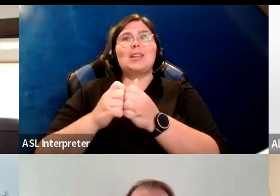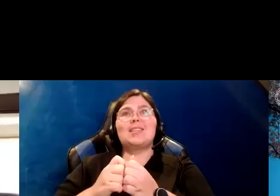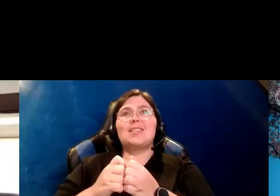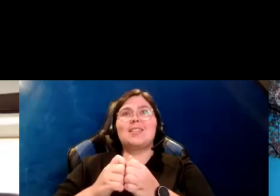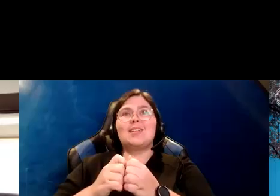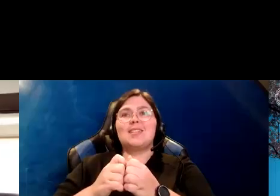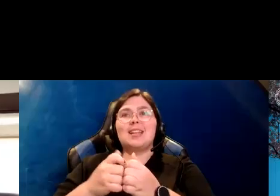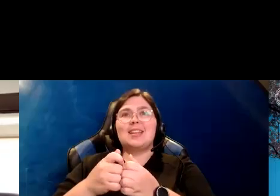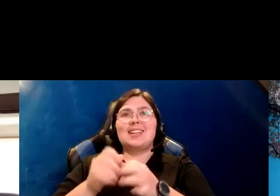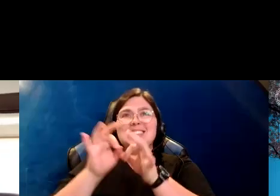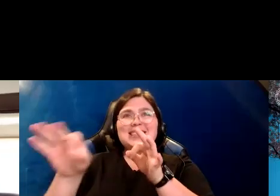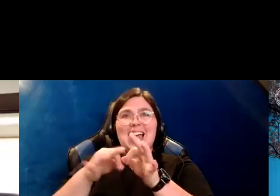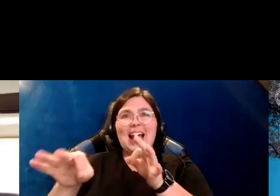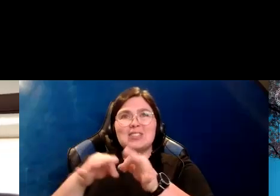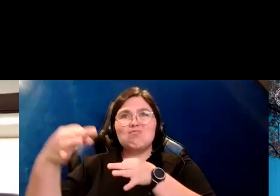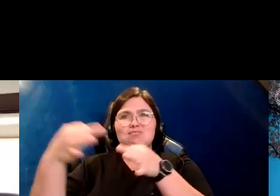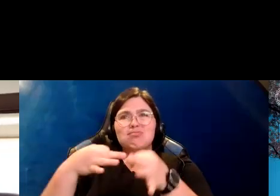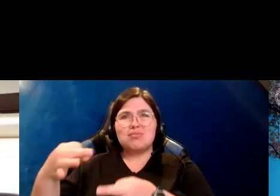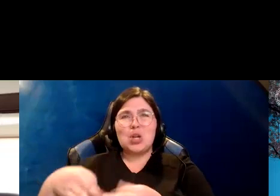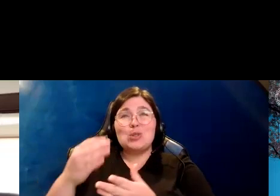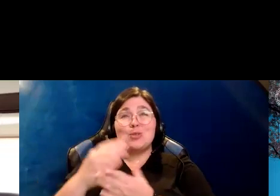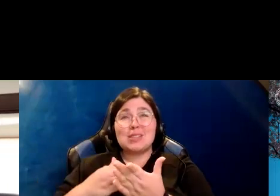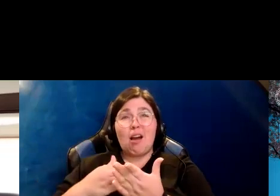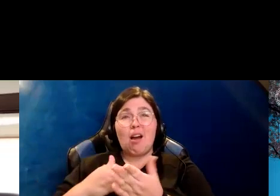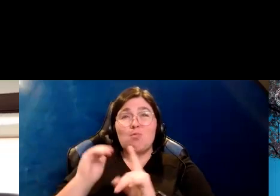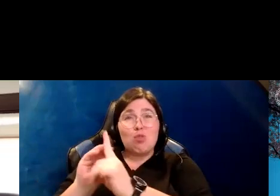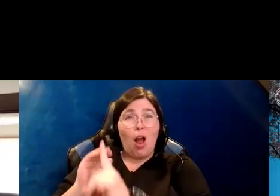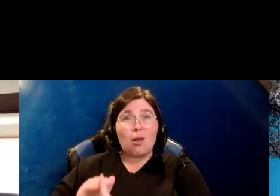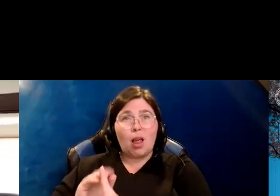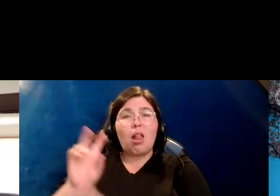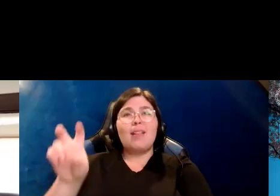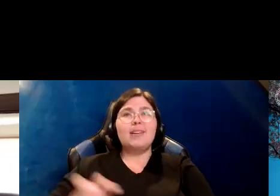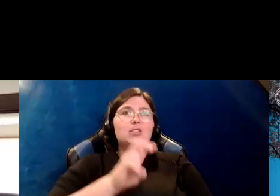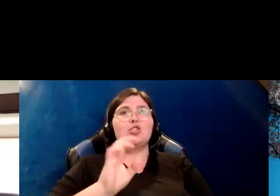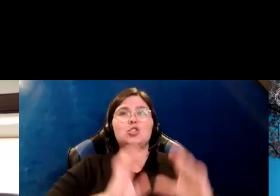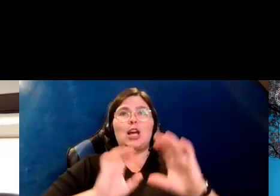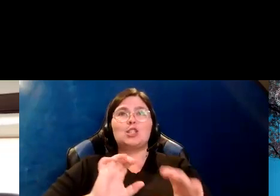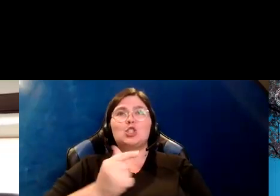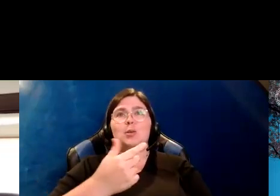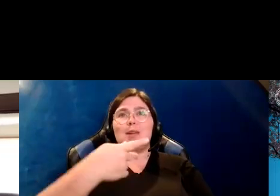So we took some of the prompts and went to ChatGPT to refine the text.